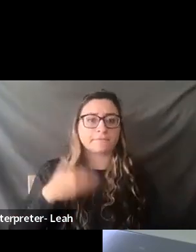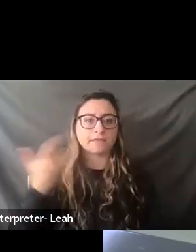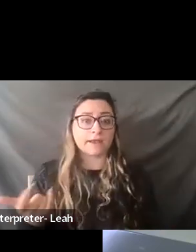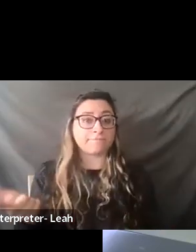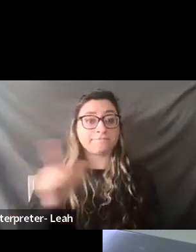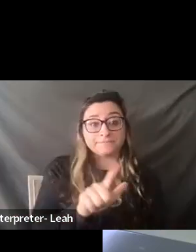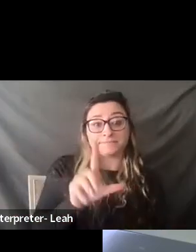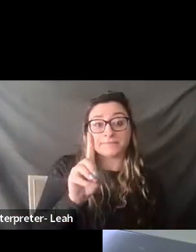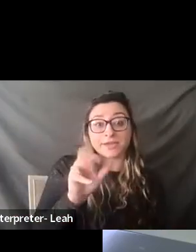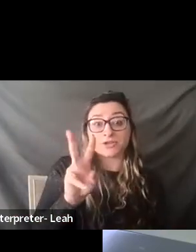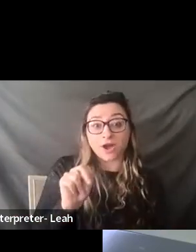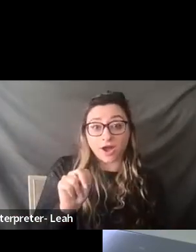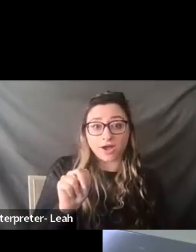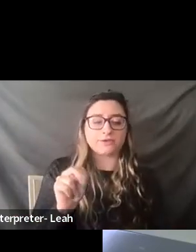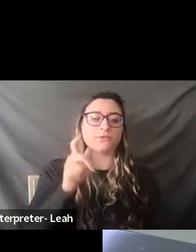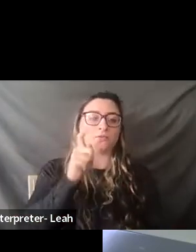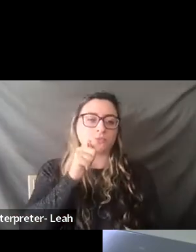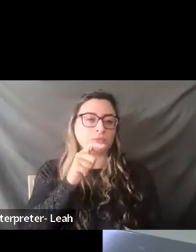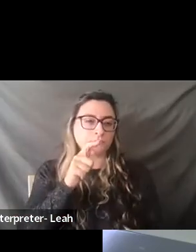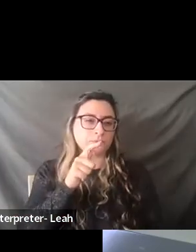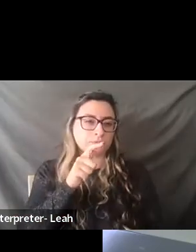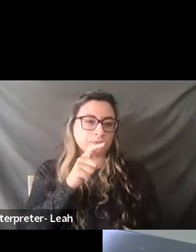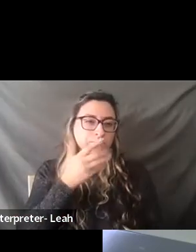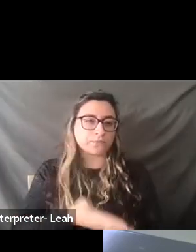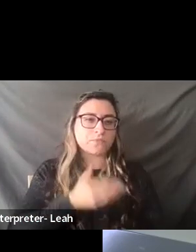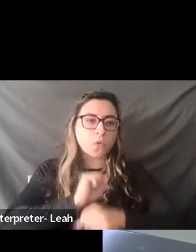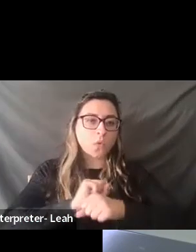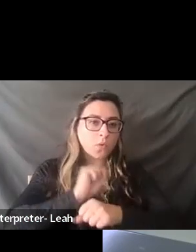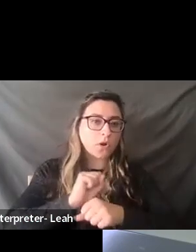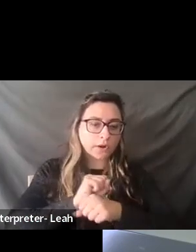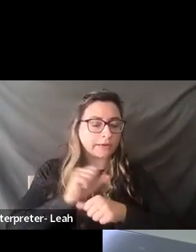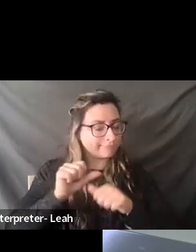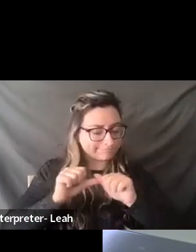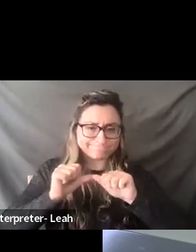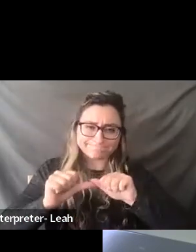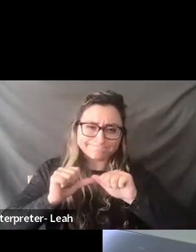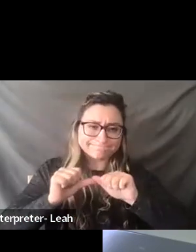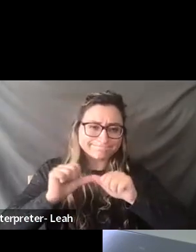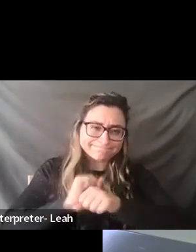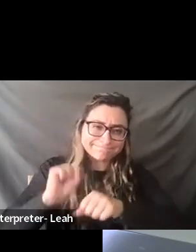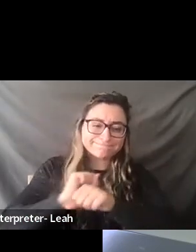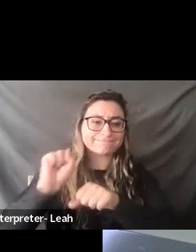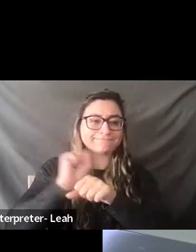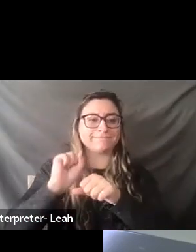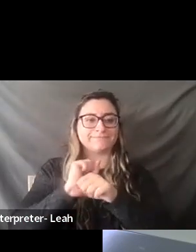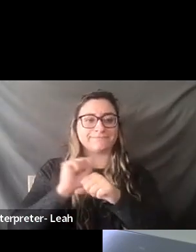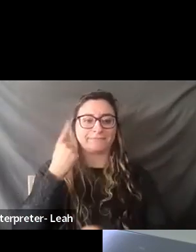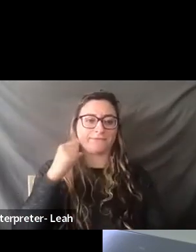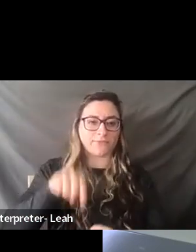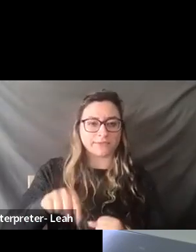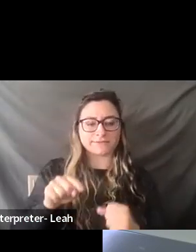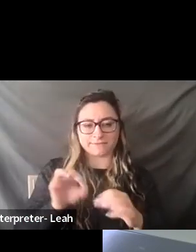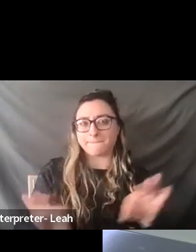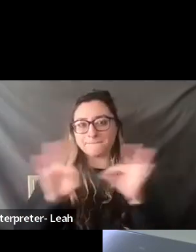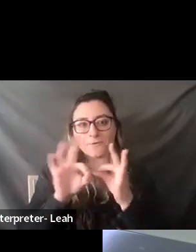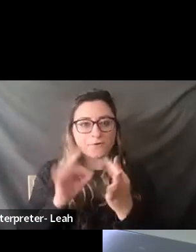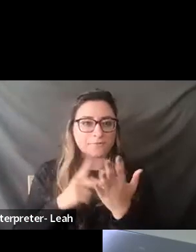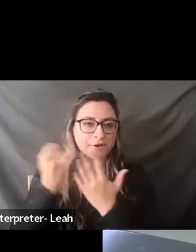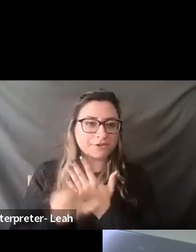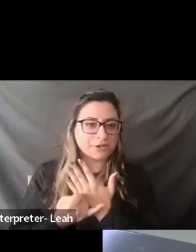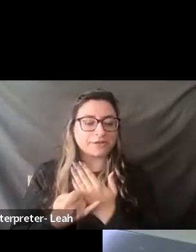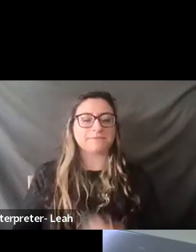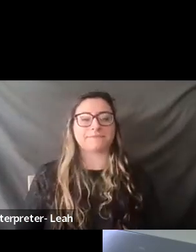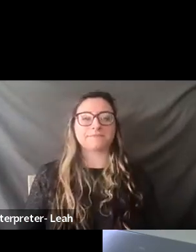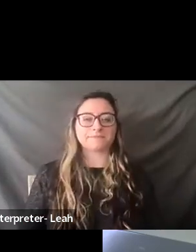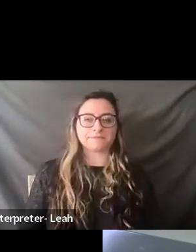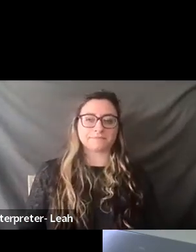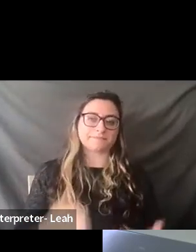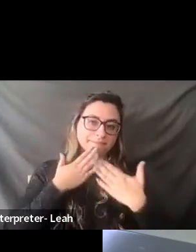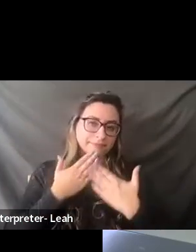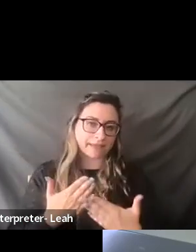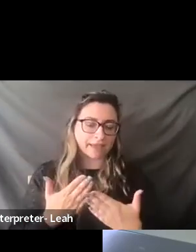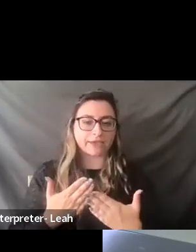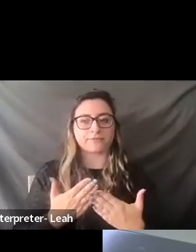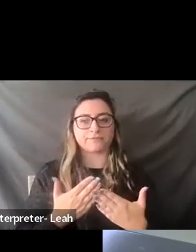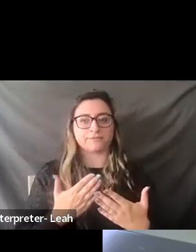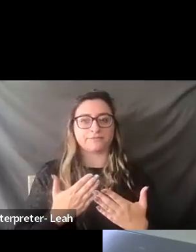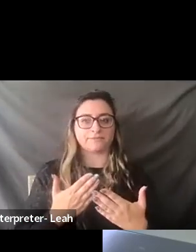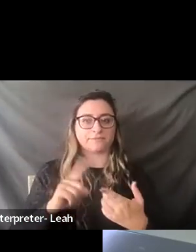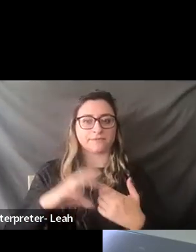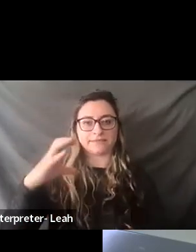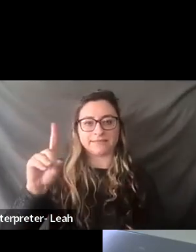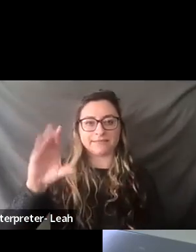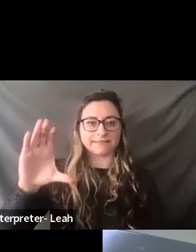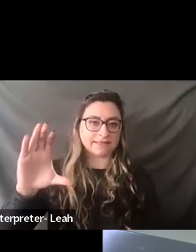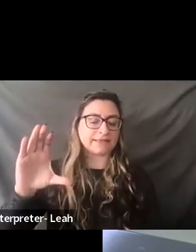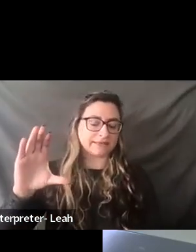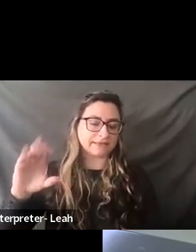I'll have a chance to talk a little bit more about this later, but the opportunity to build capacity among disability-led organizations and public health at the local state and national levels here in the U.S. is really an imperative.